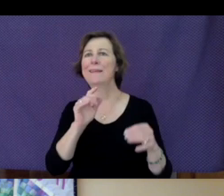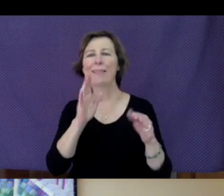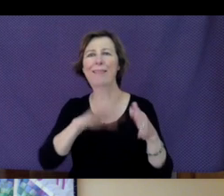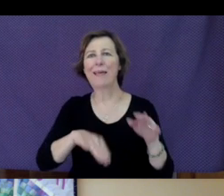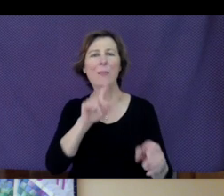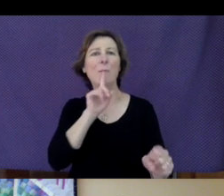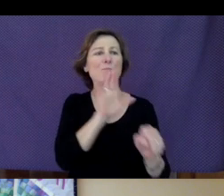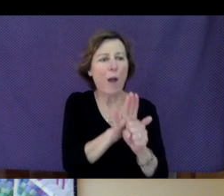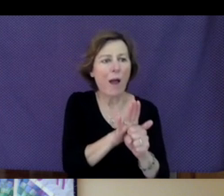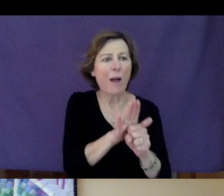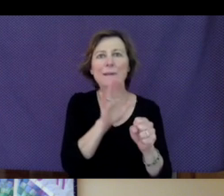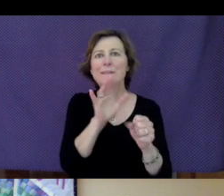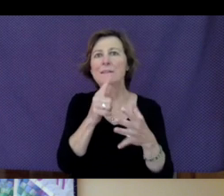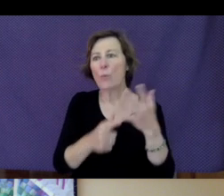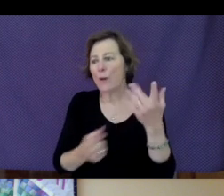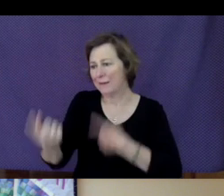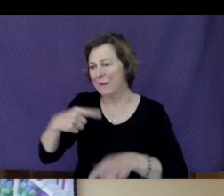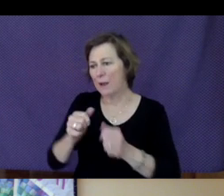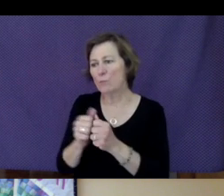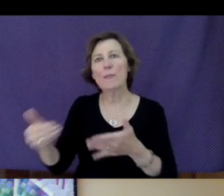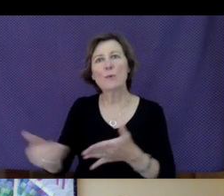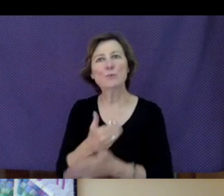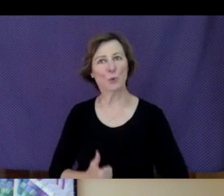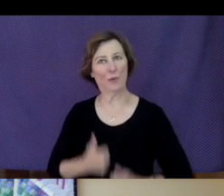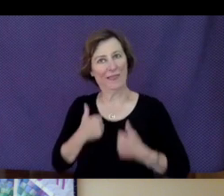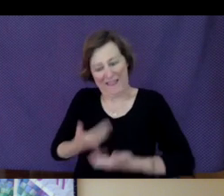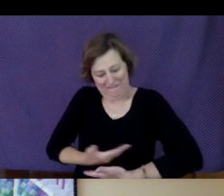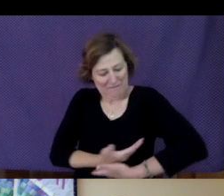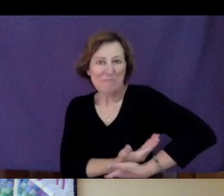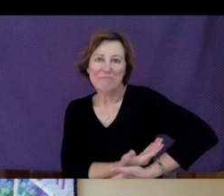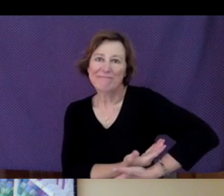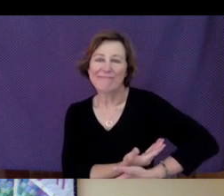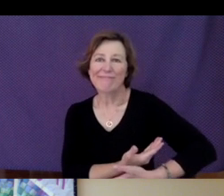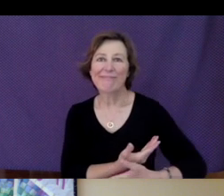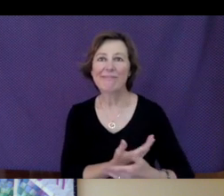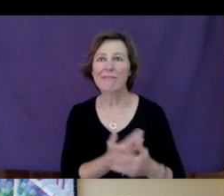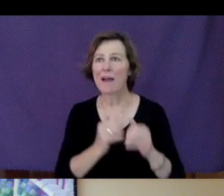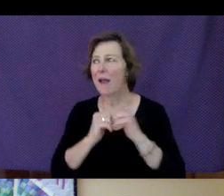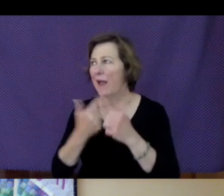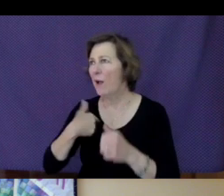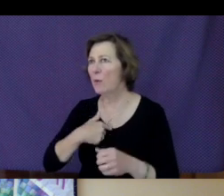But how can we be sure that each person knows love throughout their lifetime